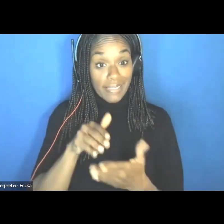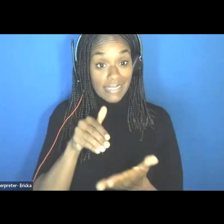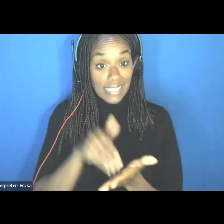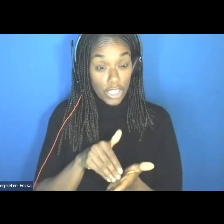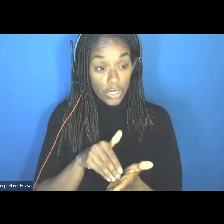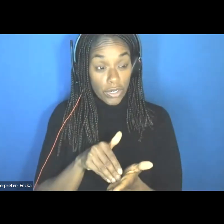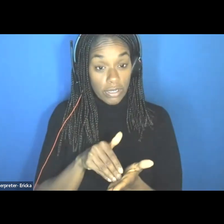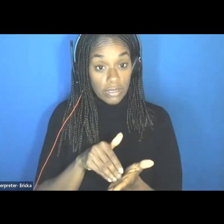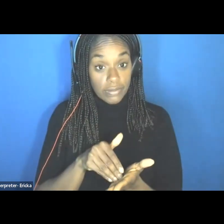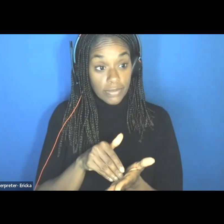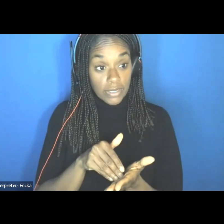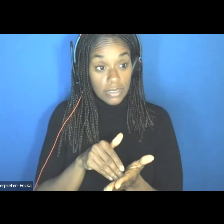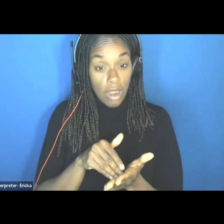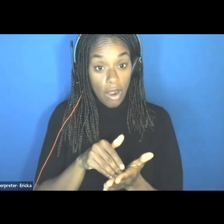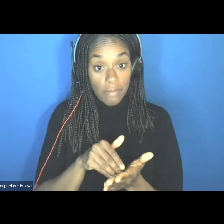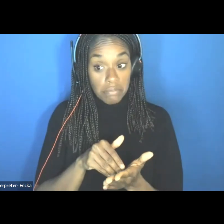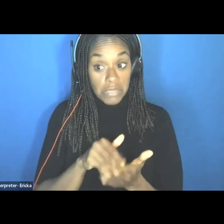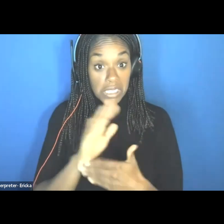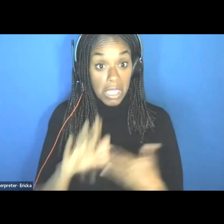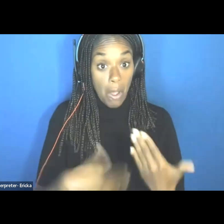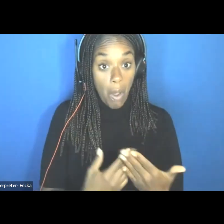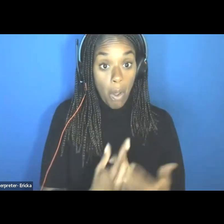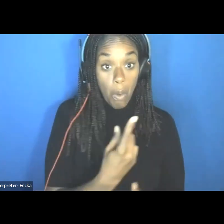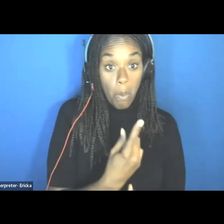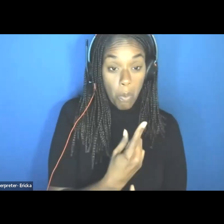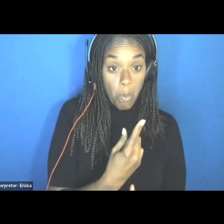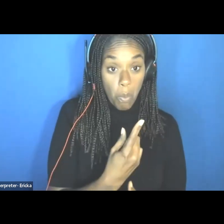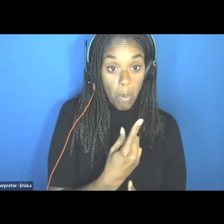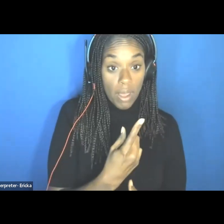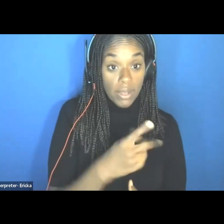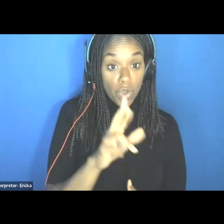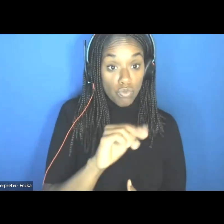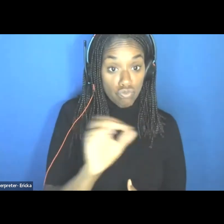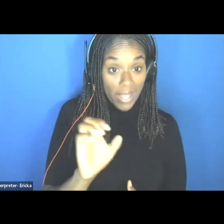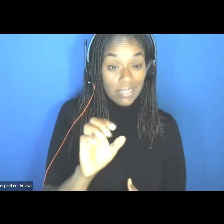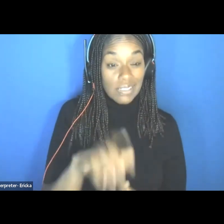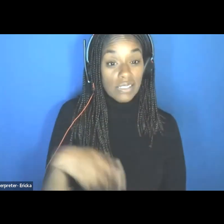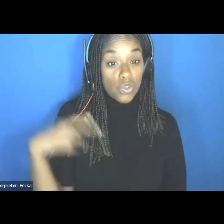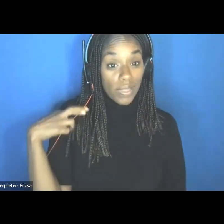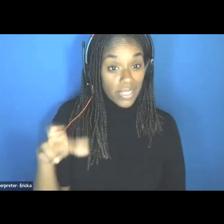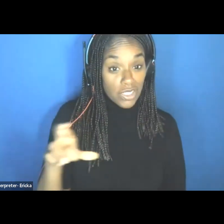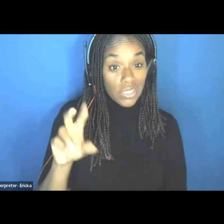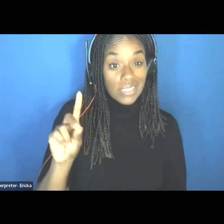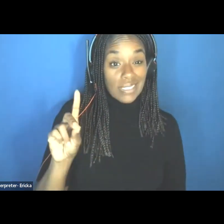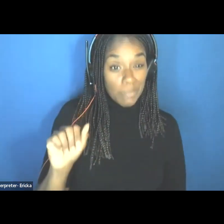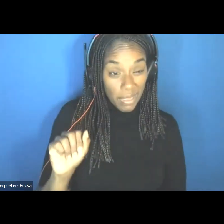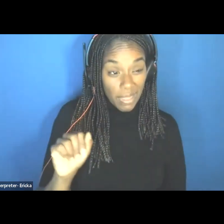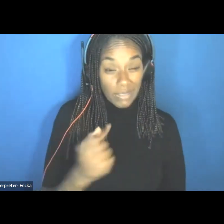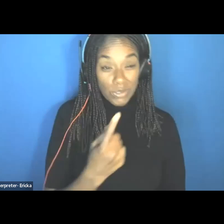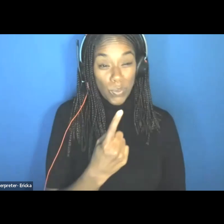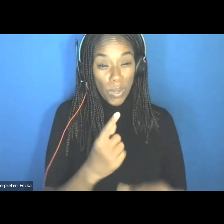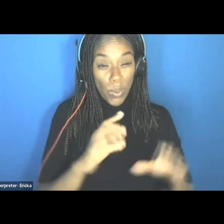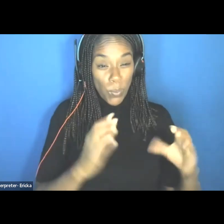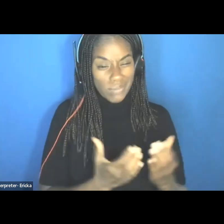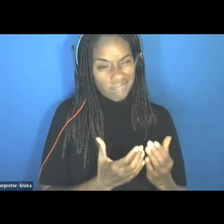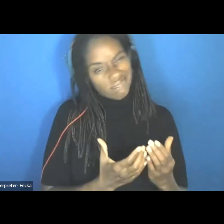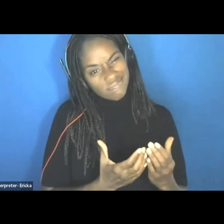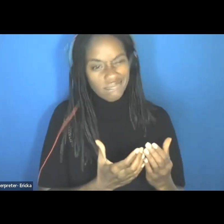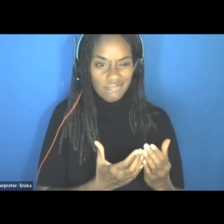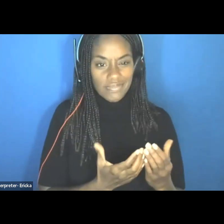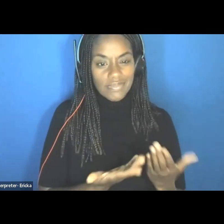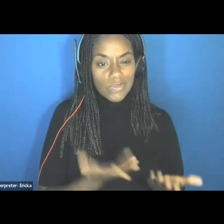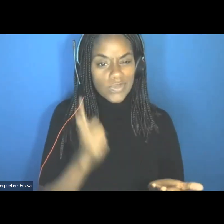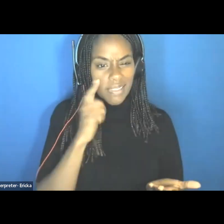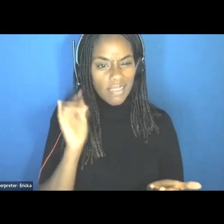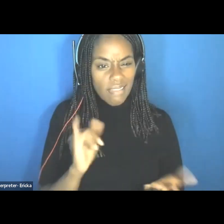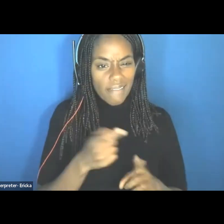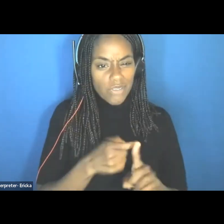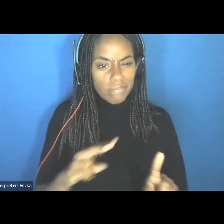And then also look at the members of your center.